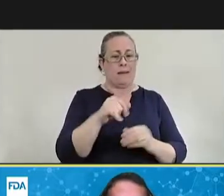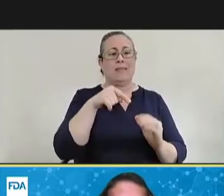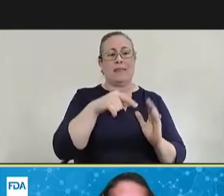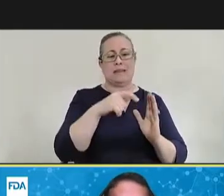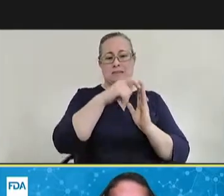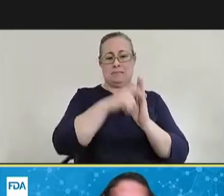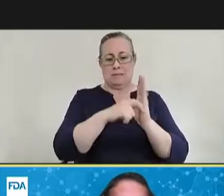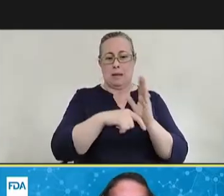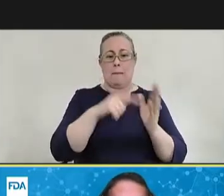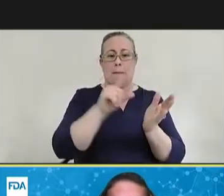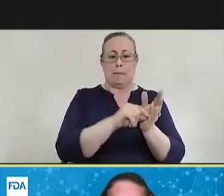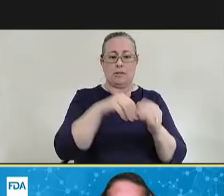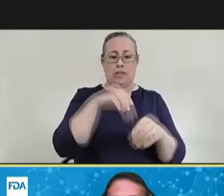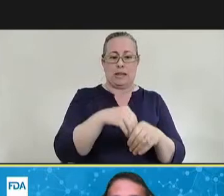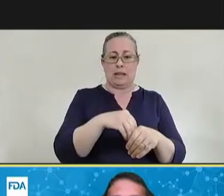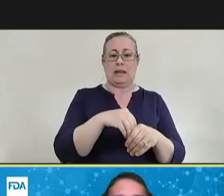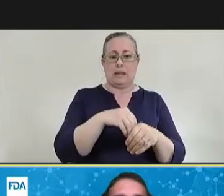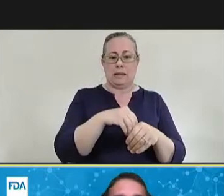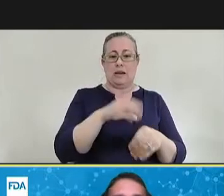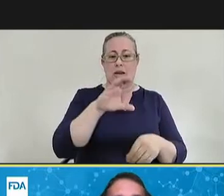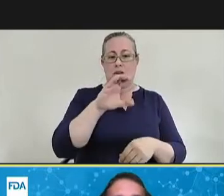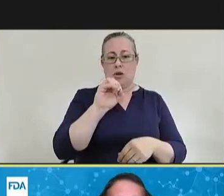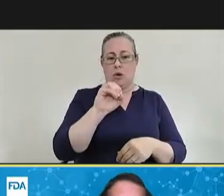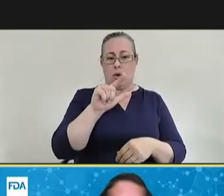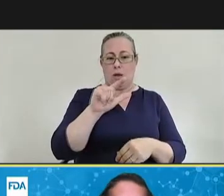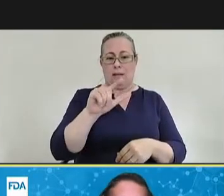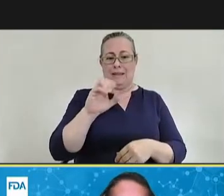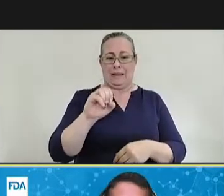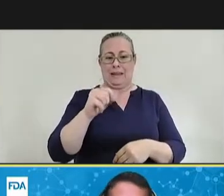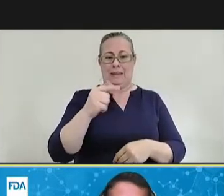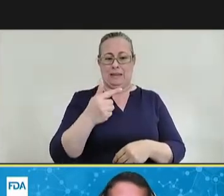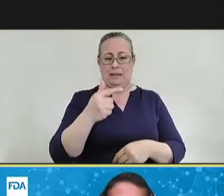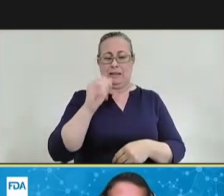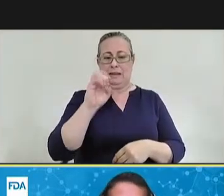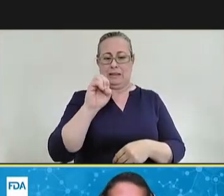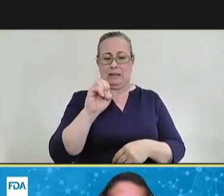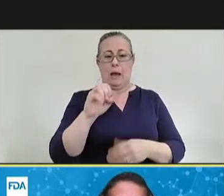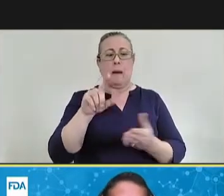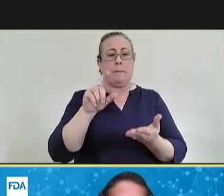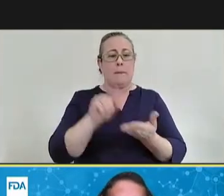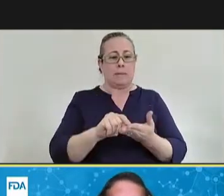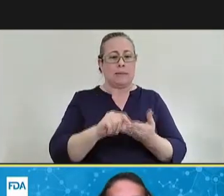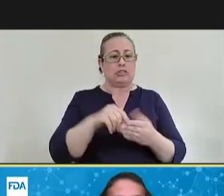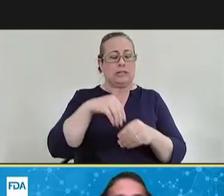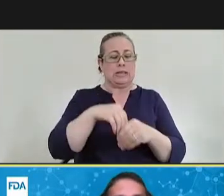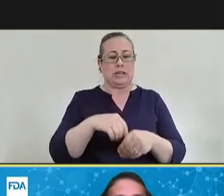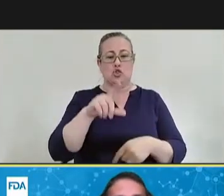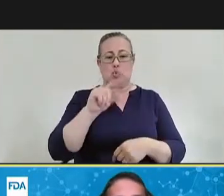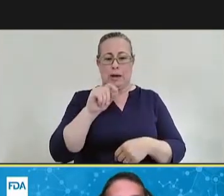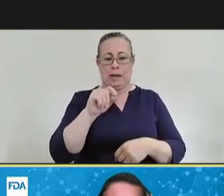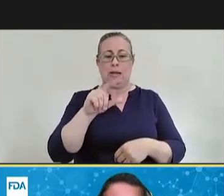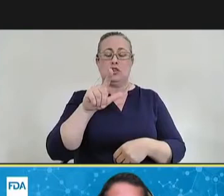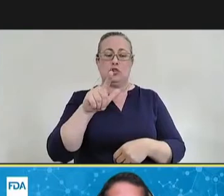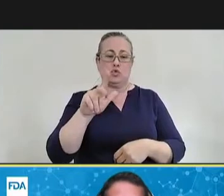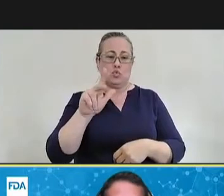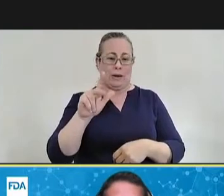Dr. Chi Li from FDA, and it was published back in April 2023. You can see in the year 2021,